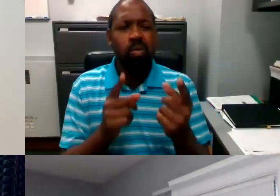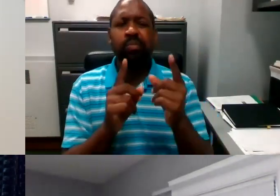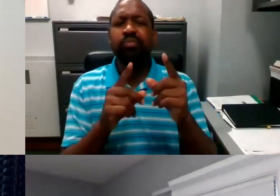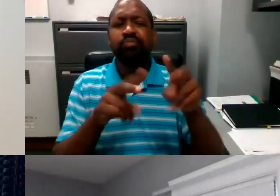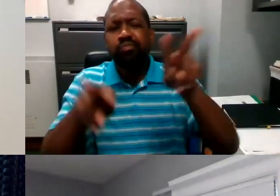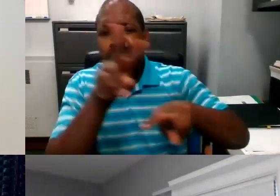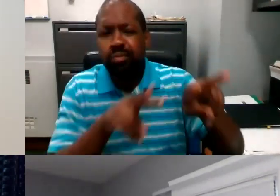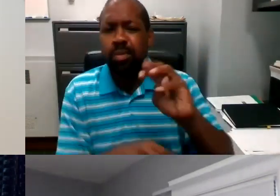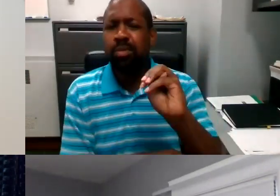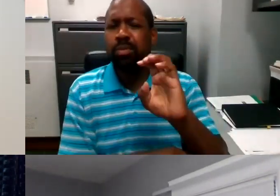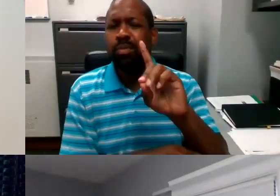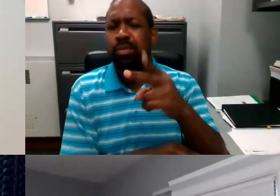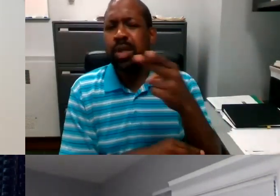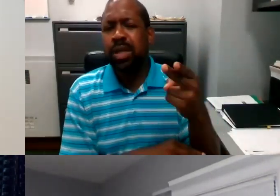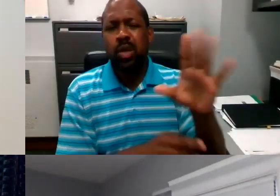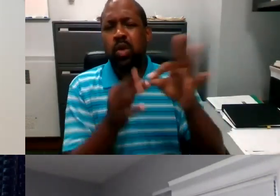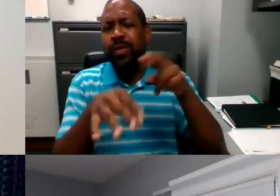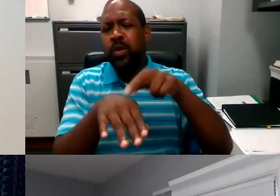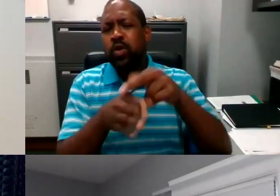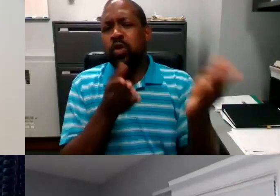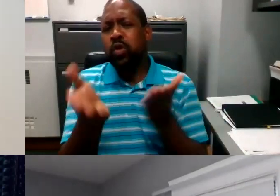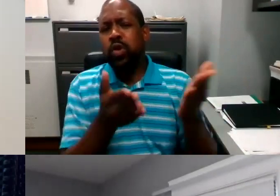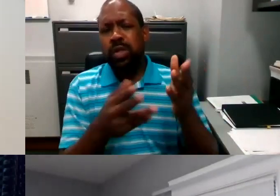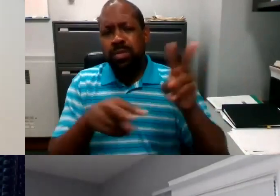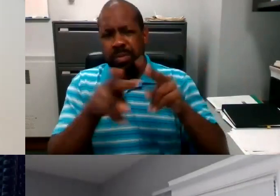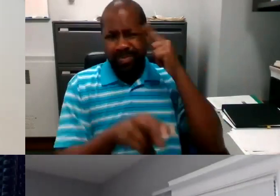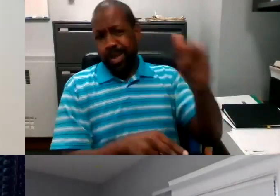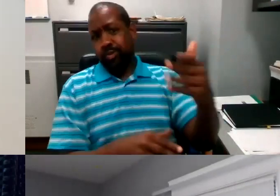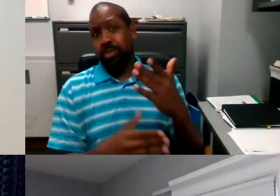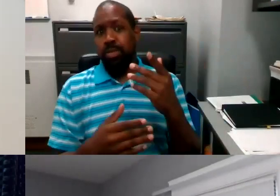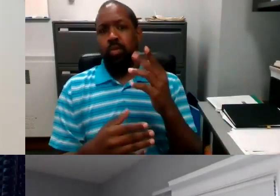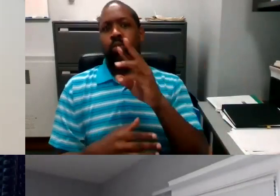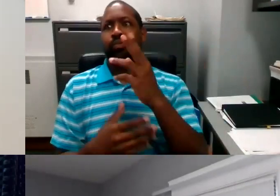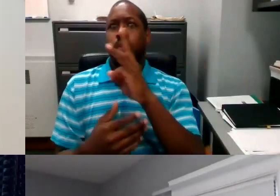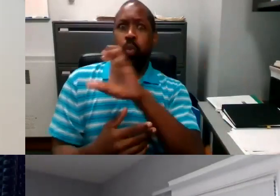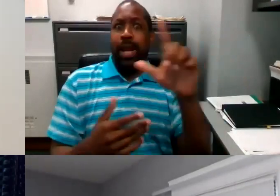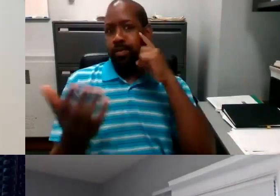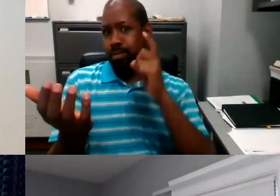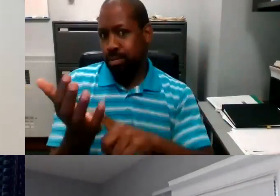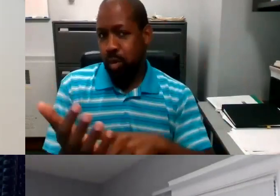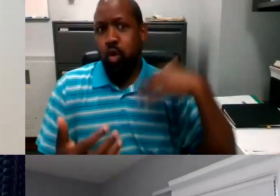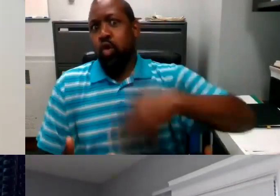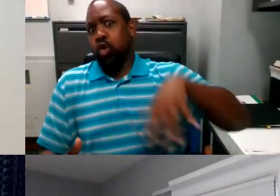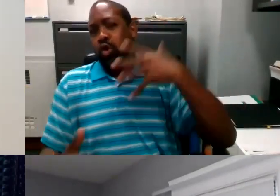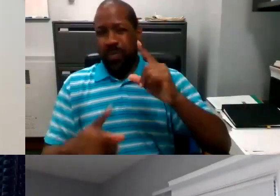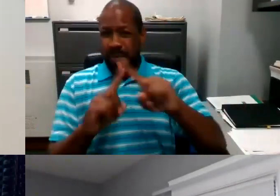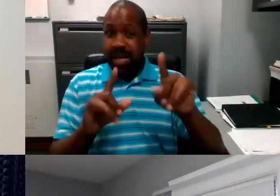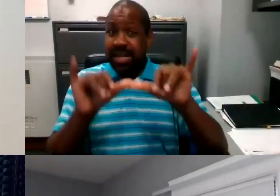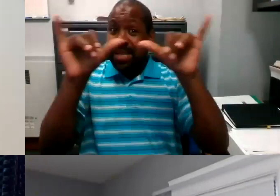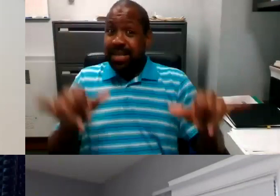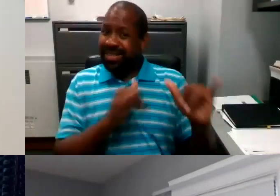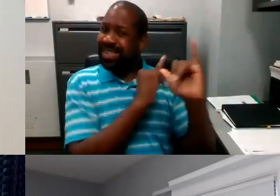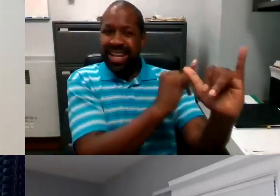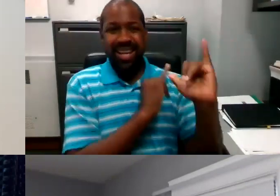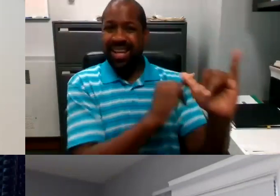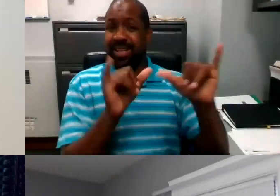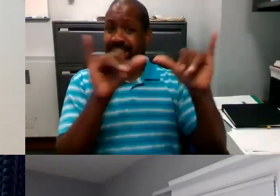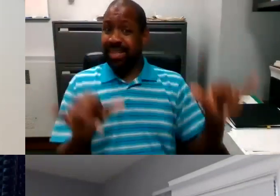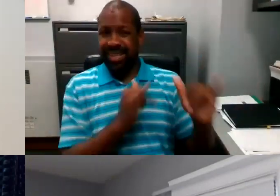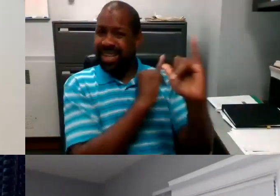AND AT THE VERY END, I TRIED TO HAVE A DISCUSSION ABOUT WHAT KINDS OF SUGGESTIONS DO YOU HAVE FOR US ON IMPROVEMENT?